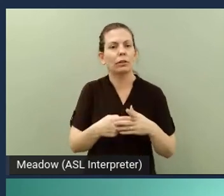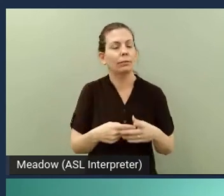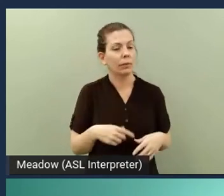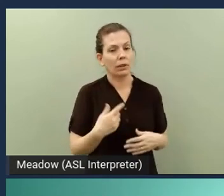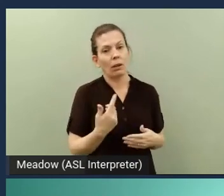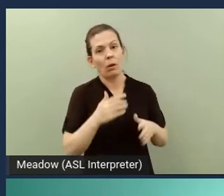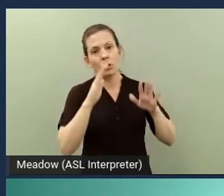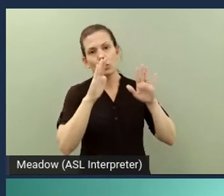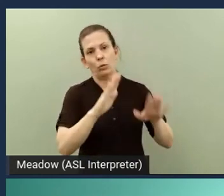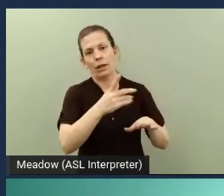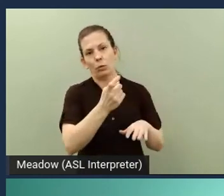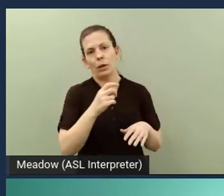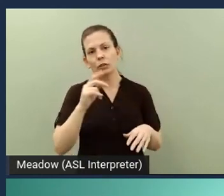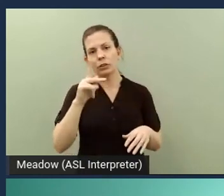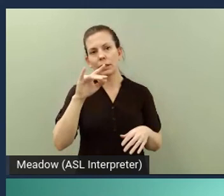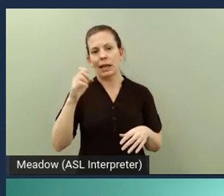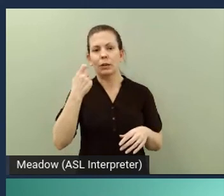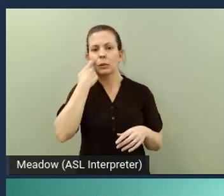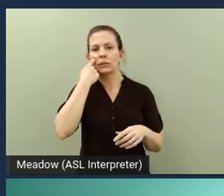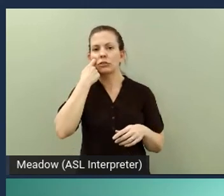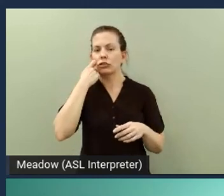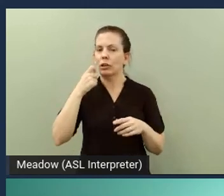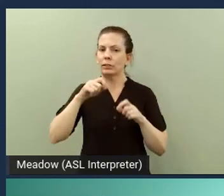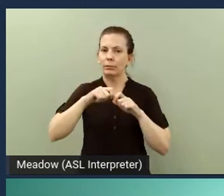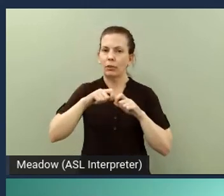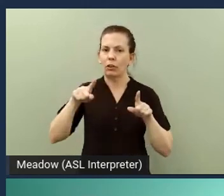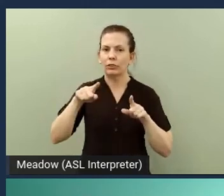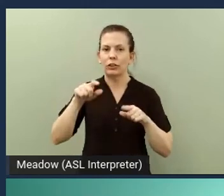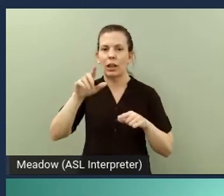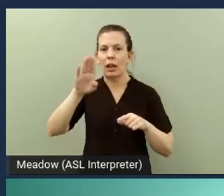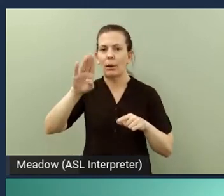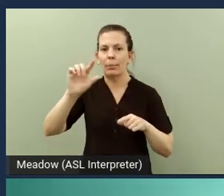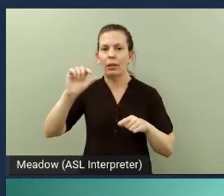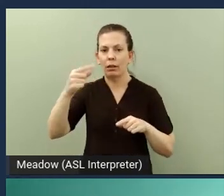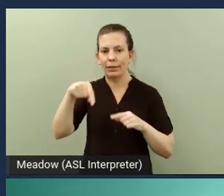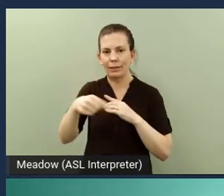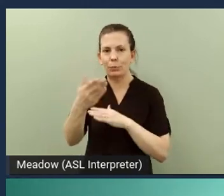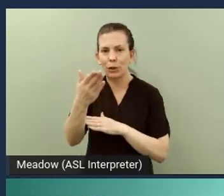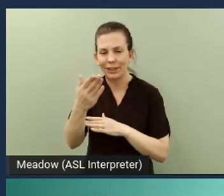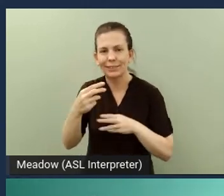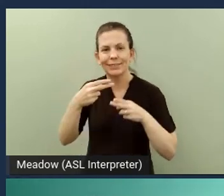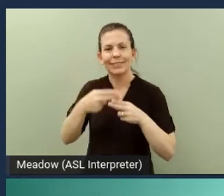We just launched a blog this morning titled "Performing Interactive Data Engineering